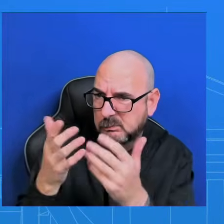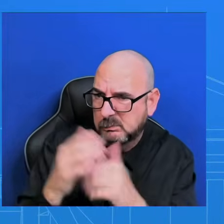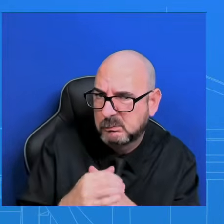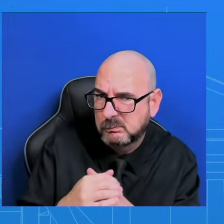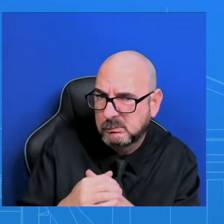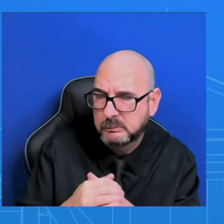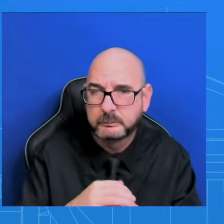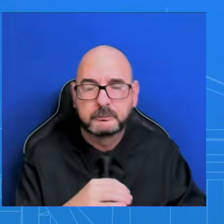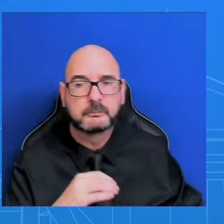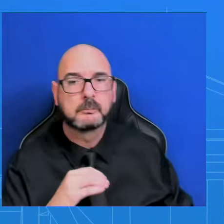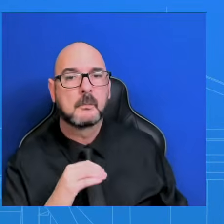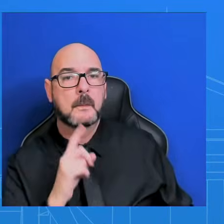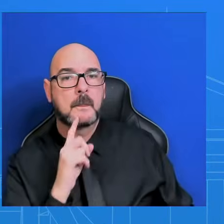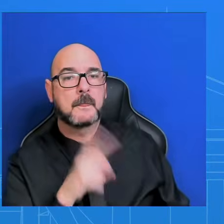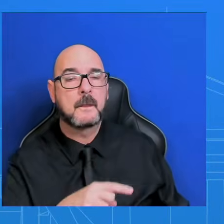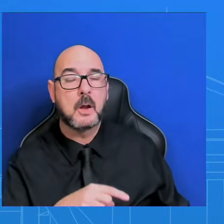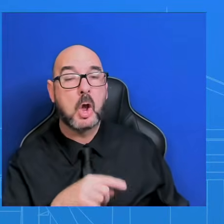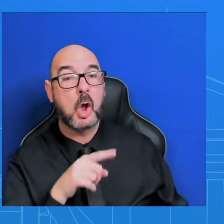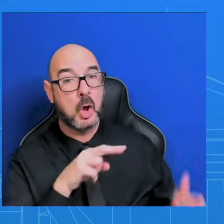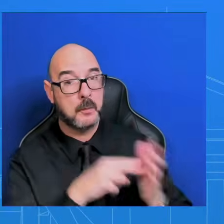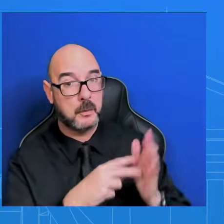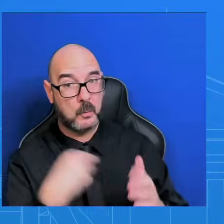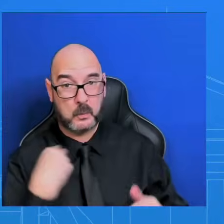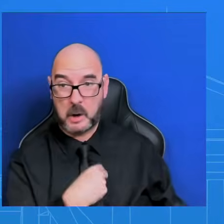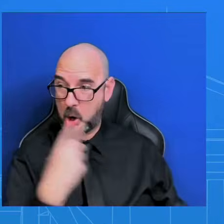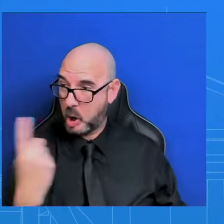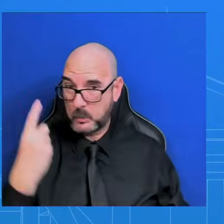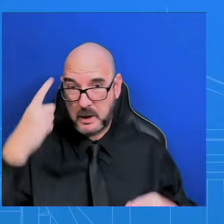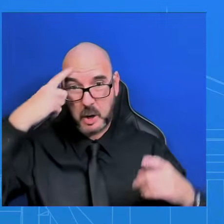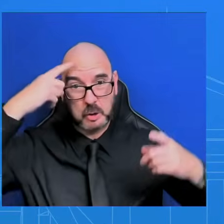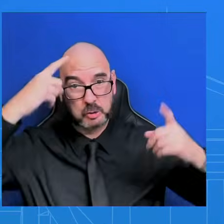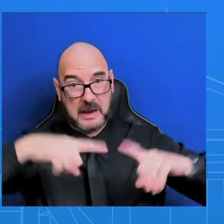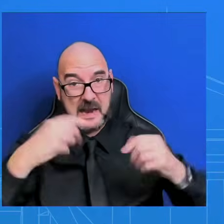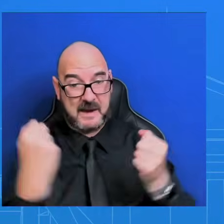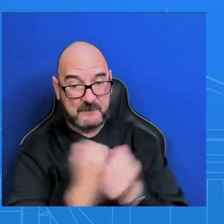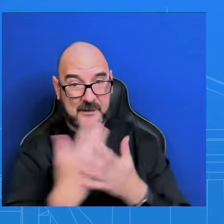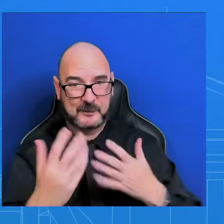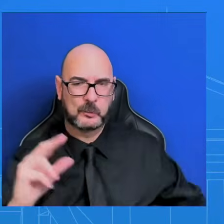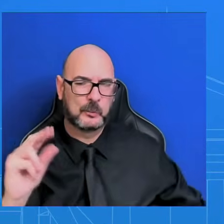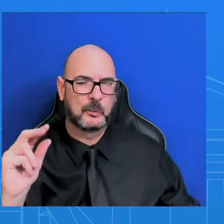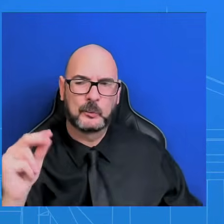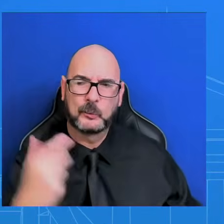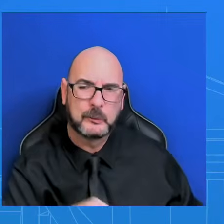We've said that. And good friends and allies can have those kinds of candid, forthright discussions, and we do.